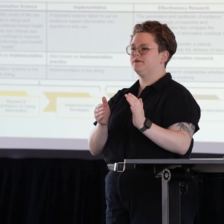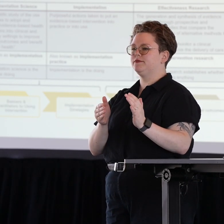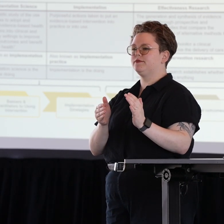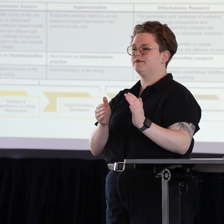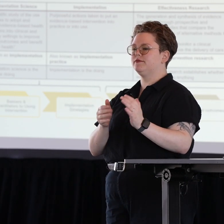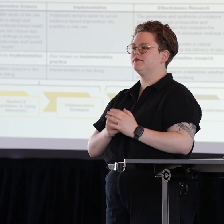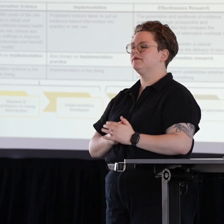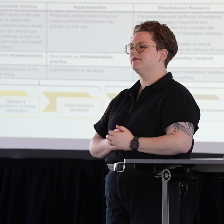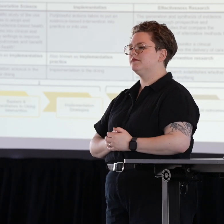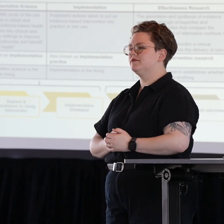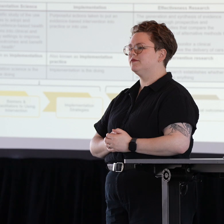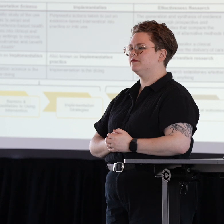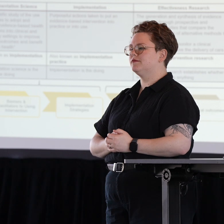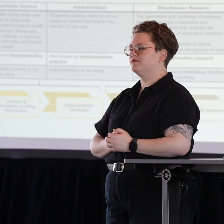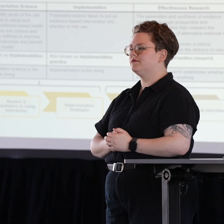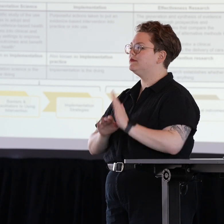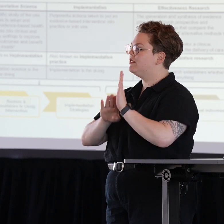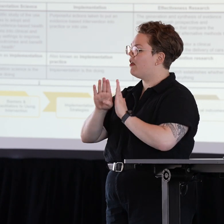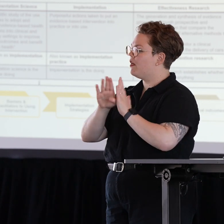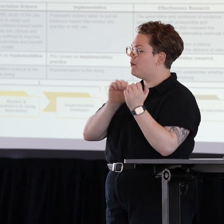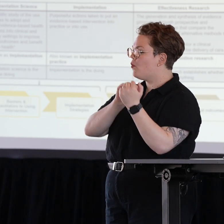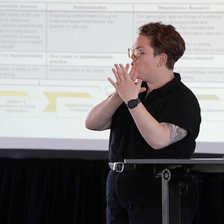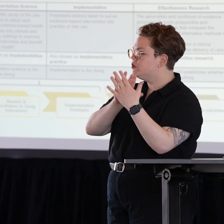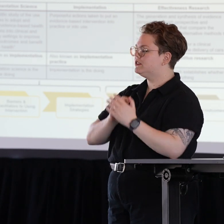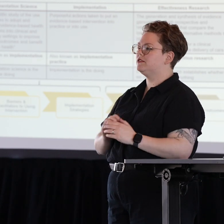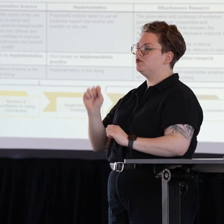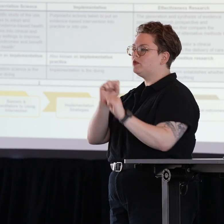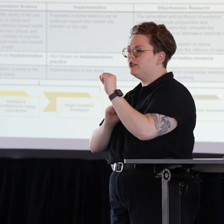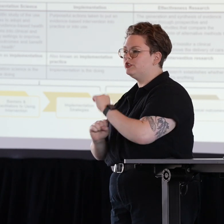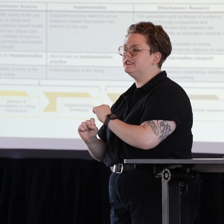developing approaches or strategies to enable clinicians